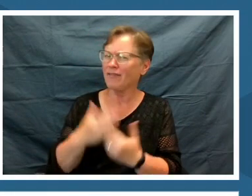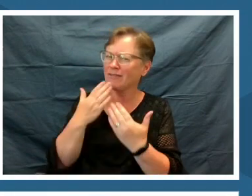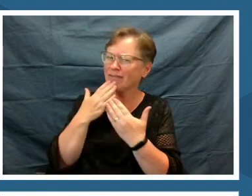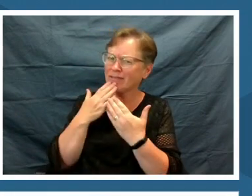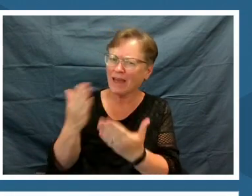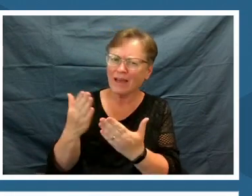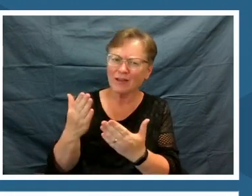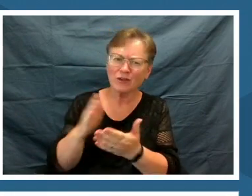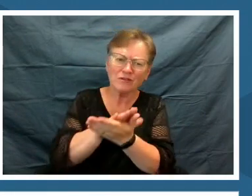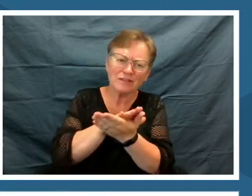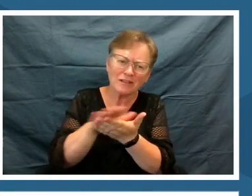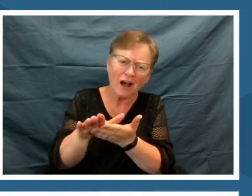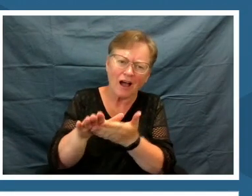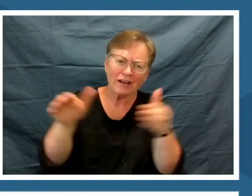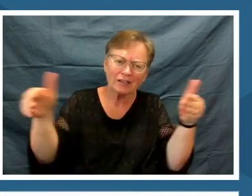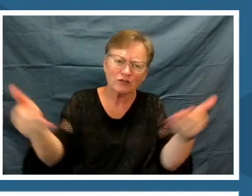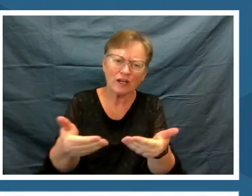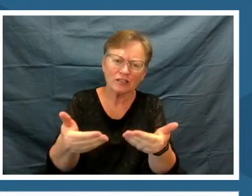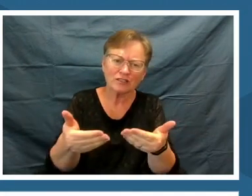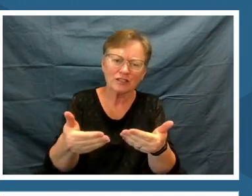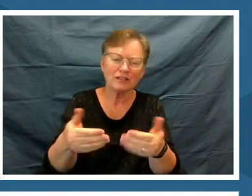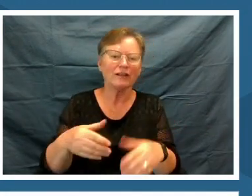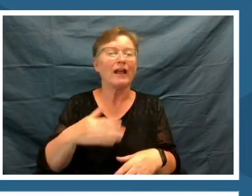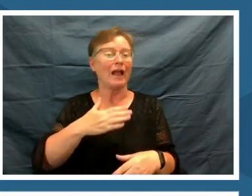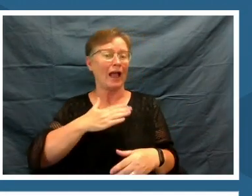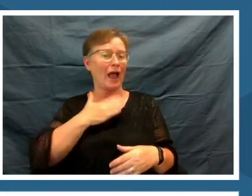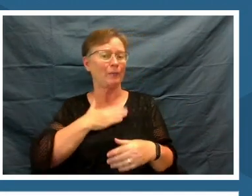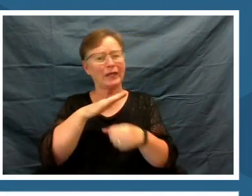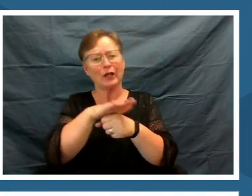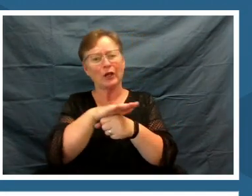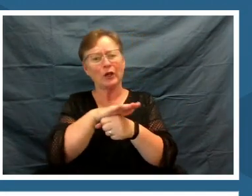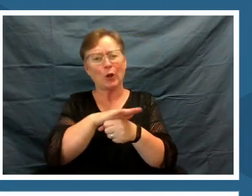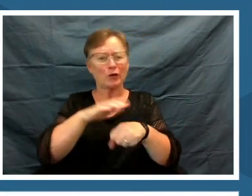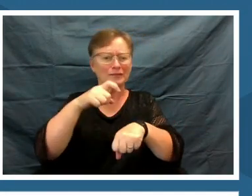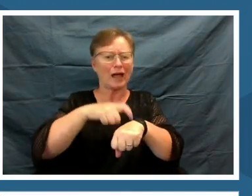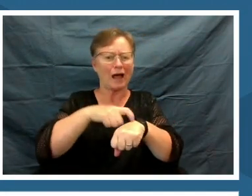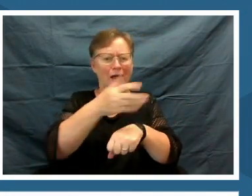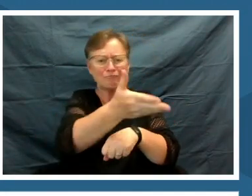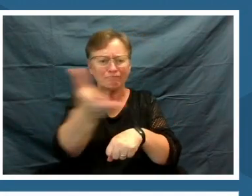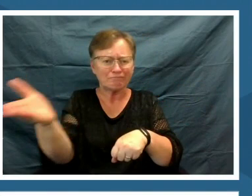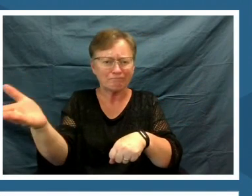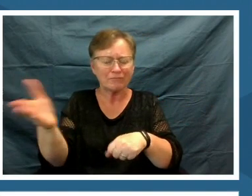happy local time everyone as carol said